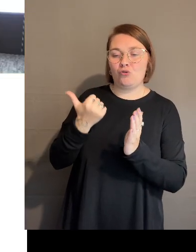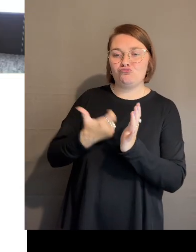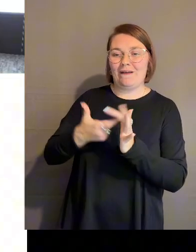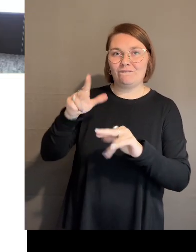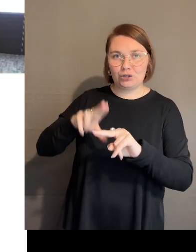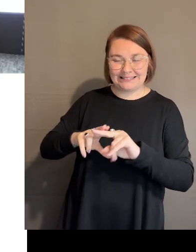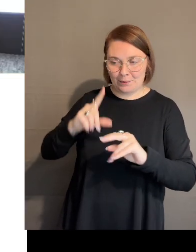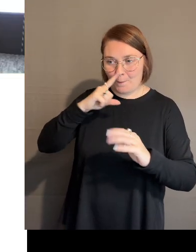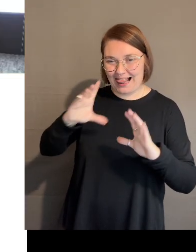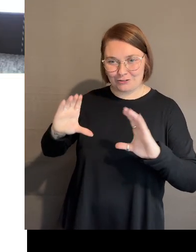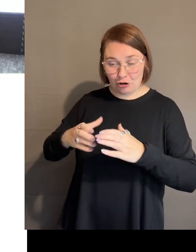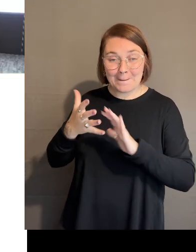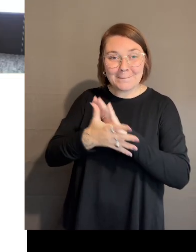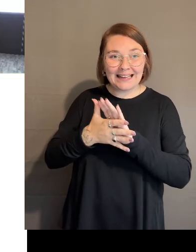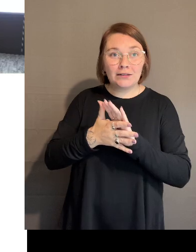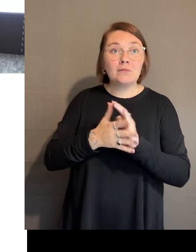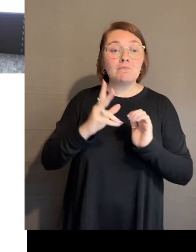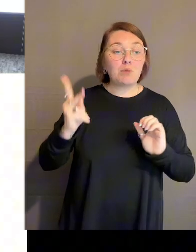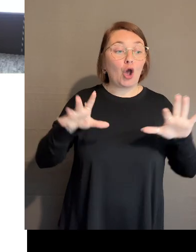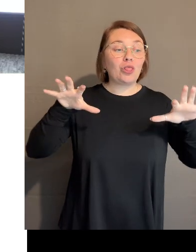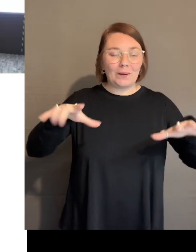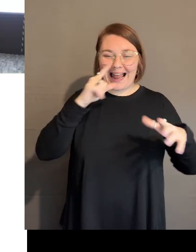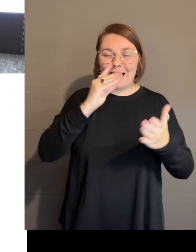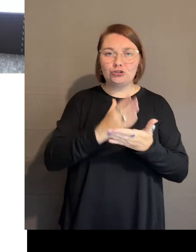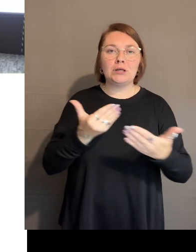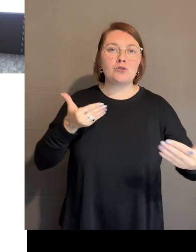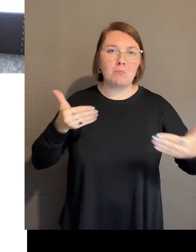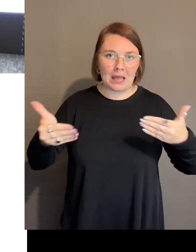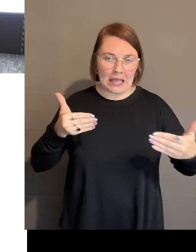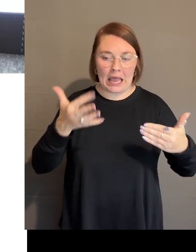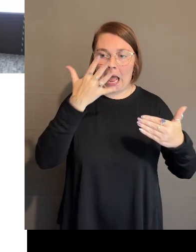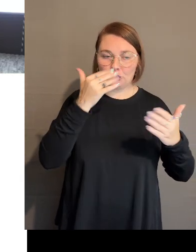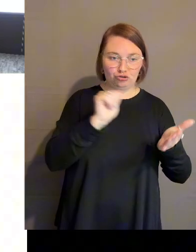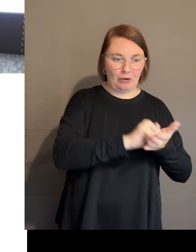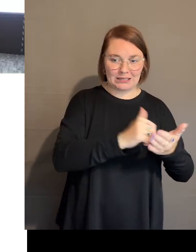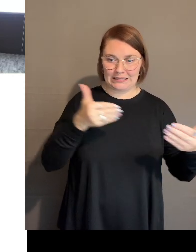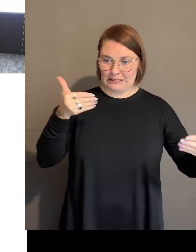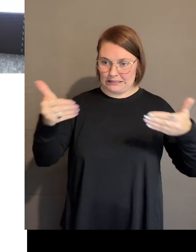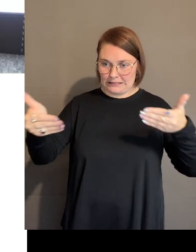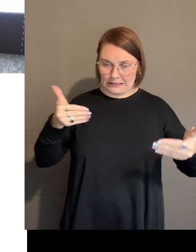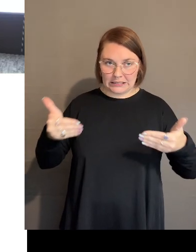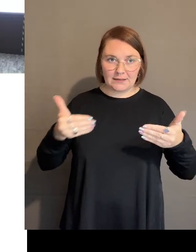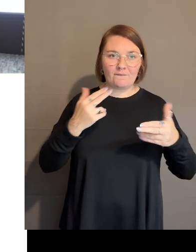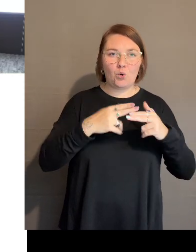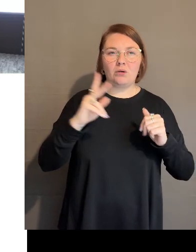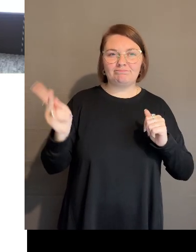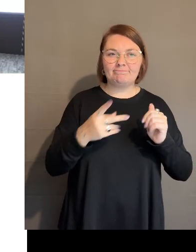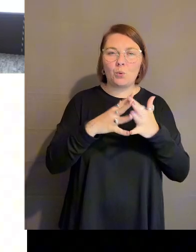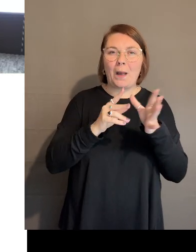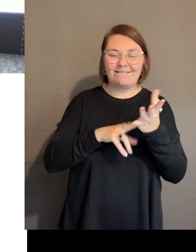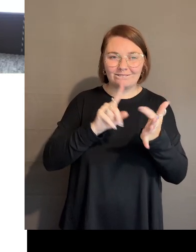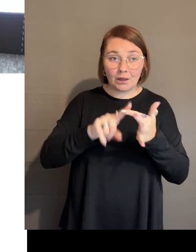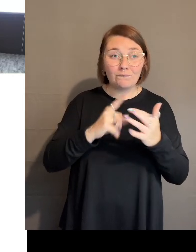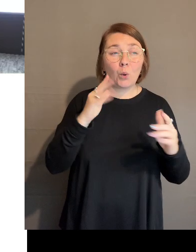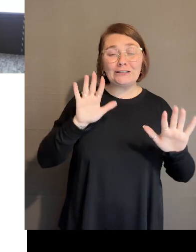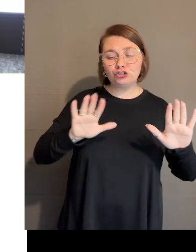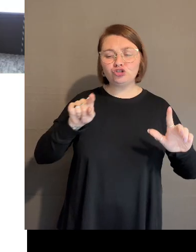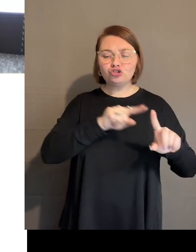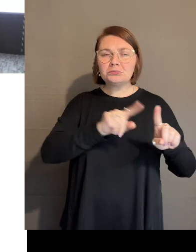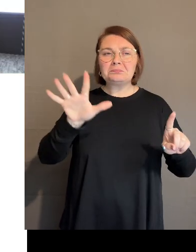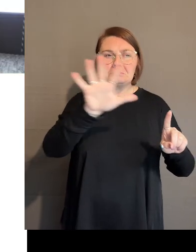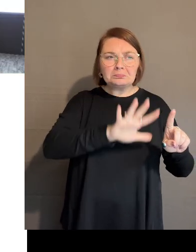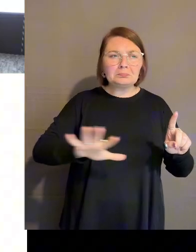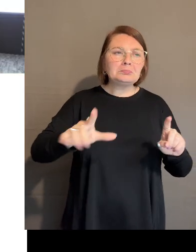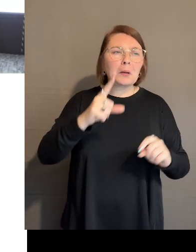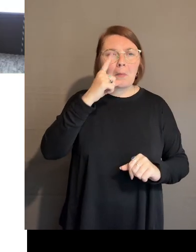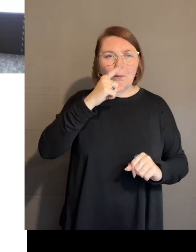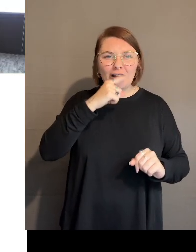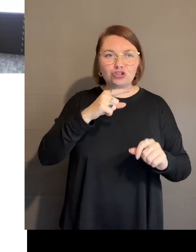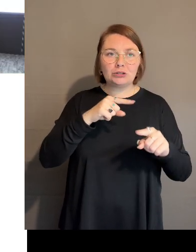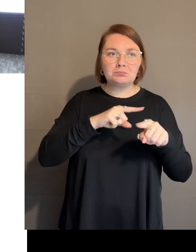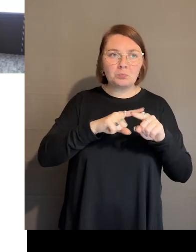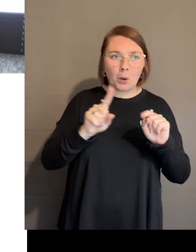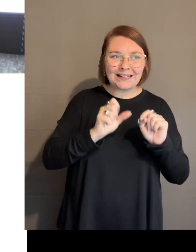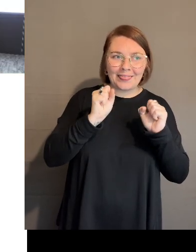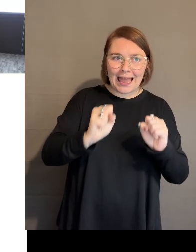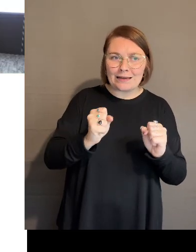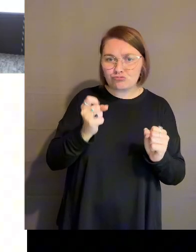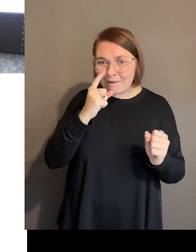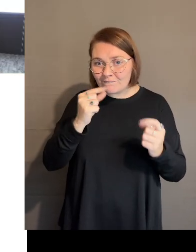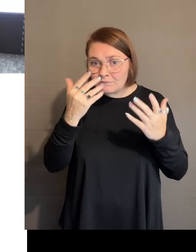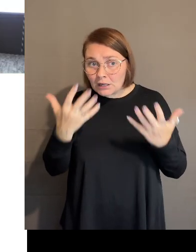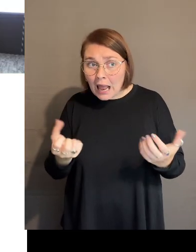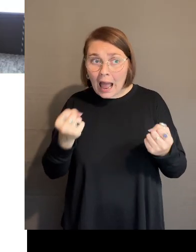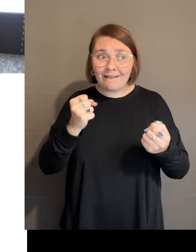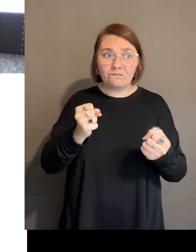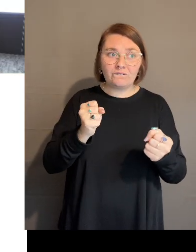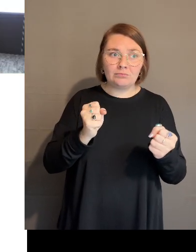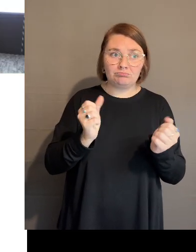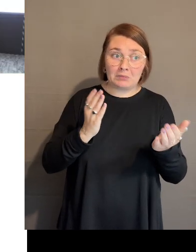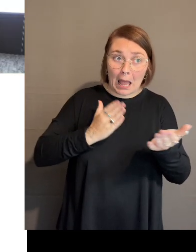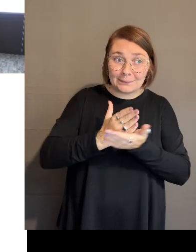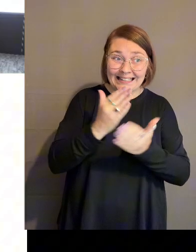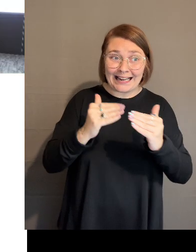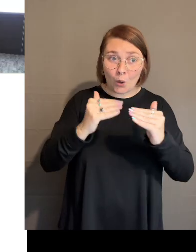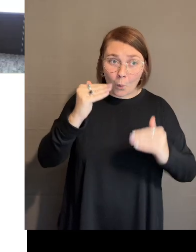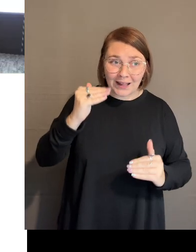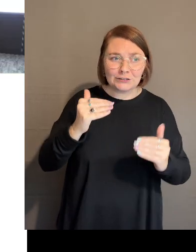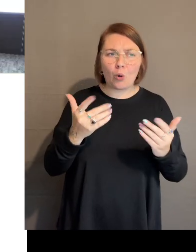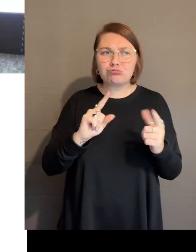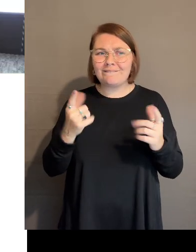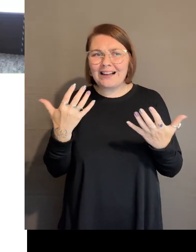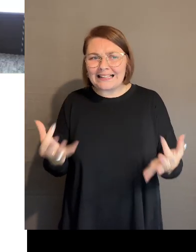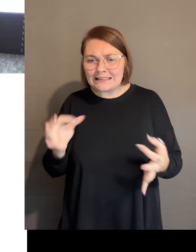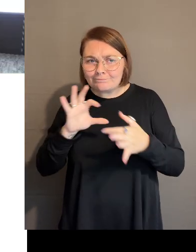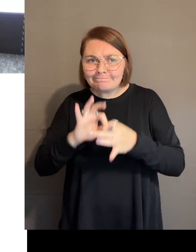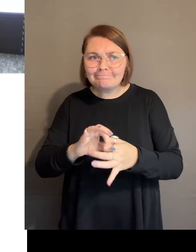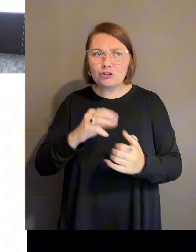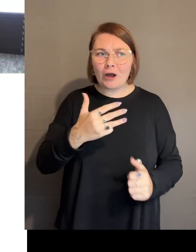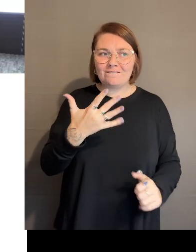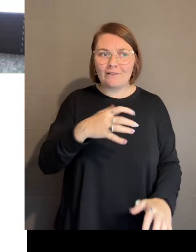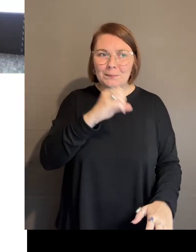This allowed both groups to have comparable age distribution across waves. And for each wave, we estimated population-weighted prevalences as well as absolute and relative inequalities with their 95% confidence intervals.